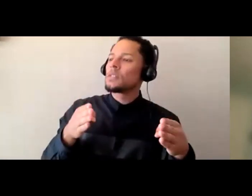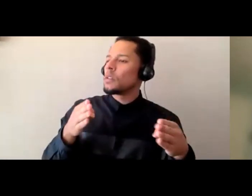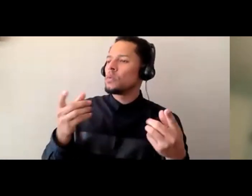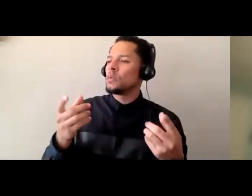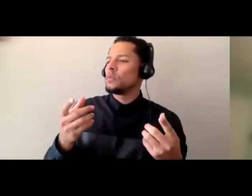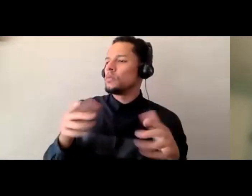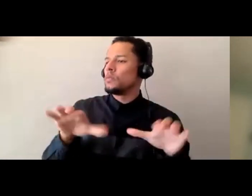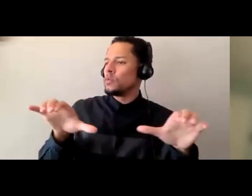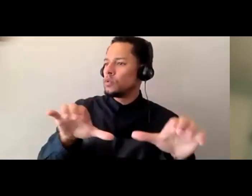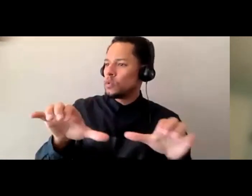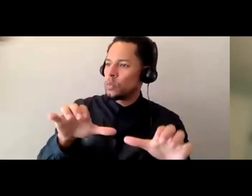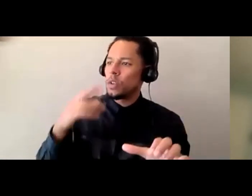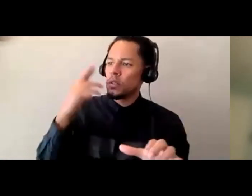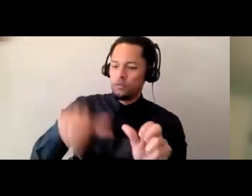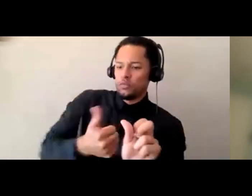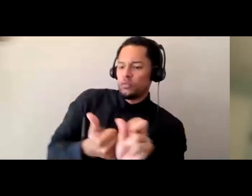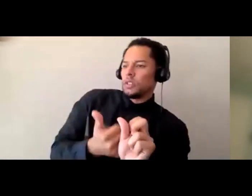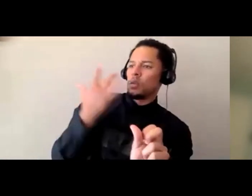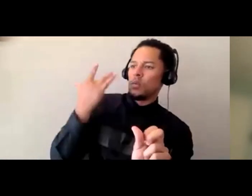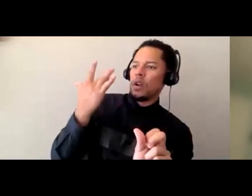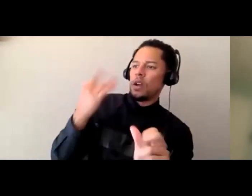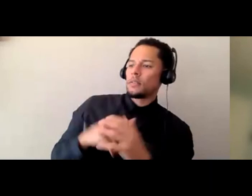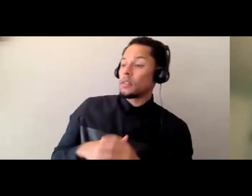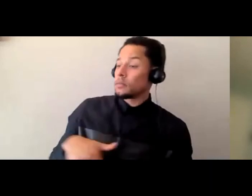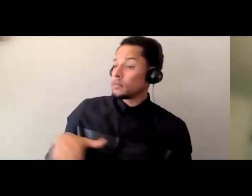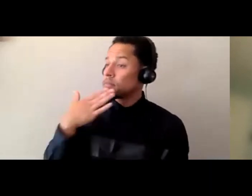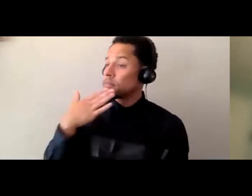You're welcome. Sharon Brisolara: Who else?